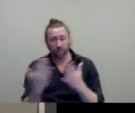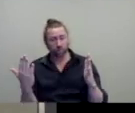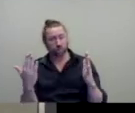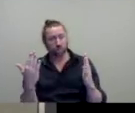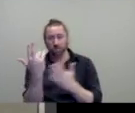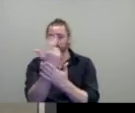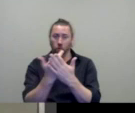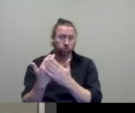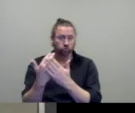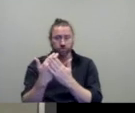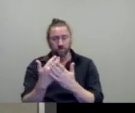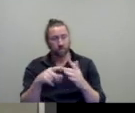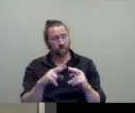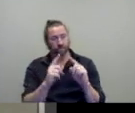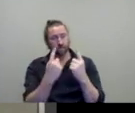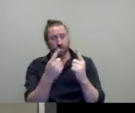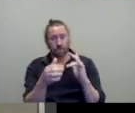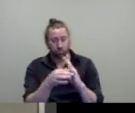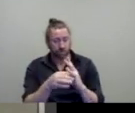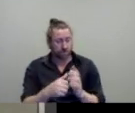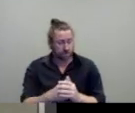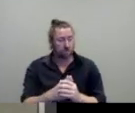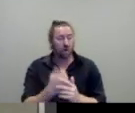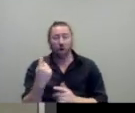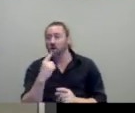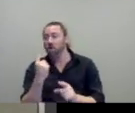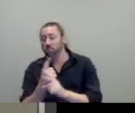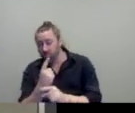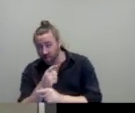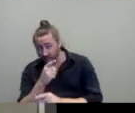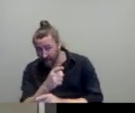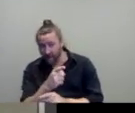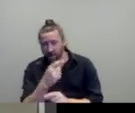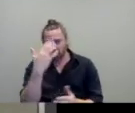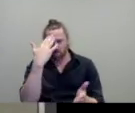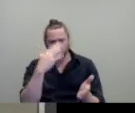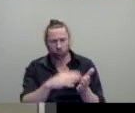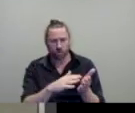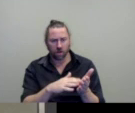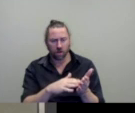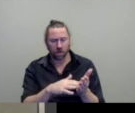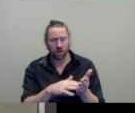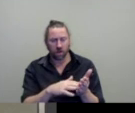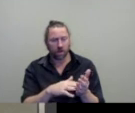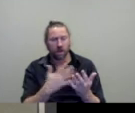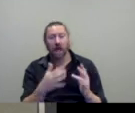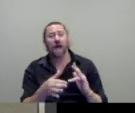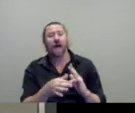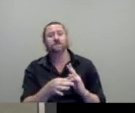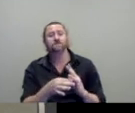there's even a theory that this is a memorial portrait commissioned by a heartbroken husband